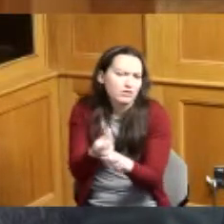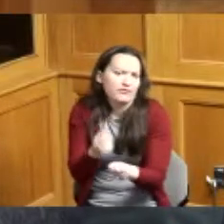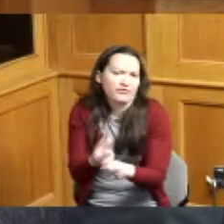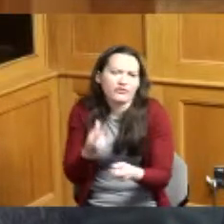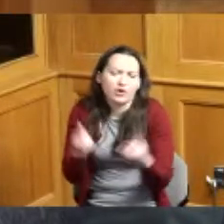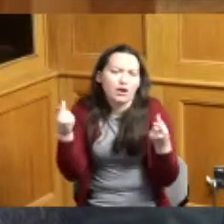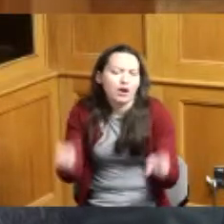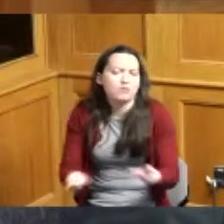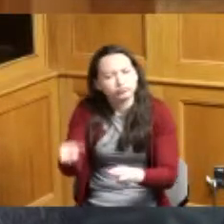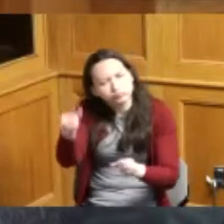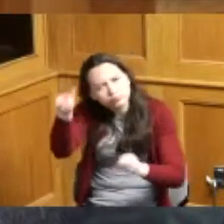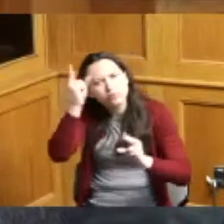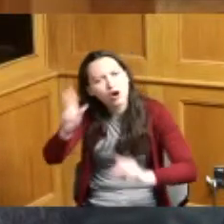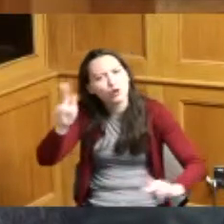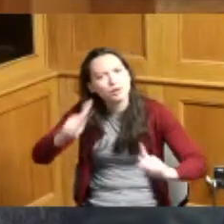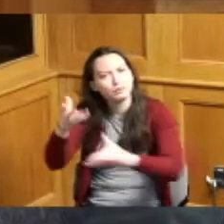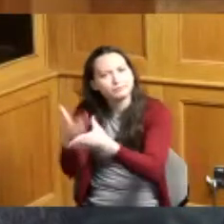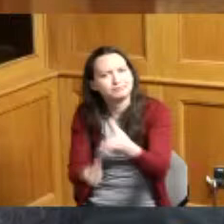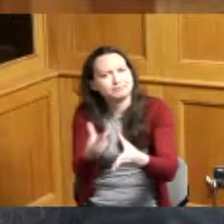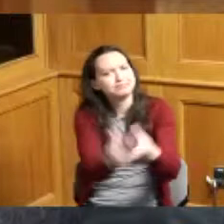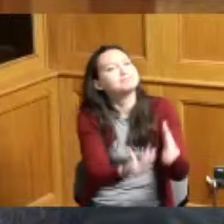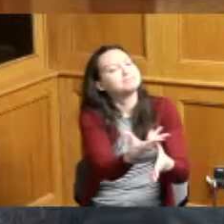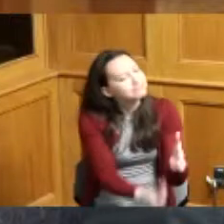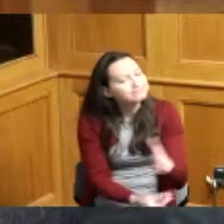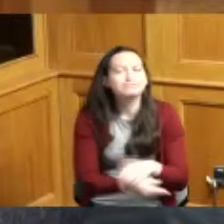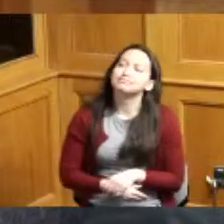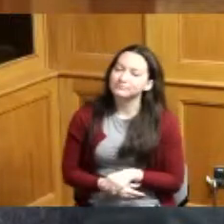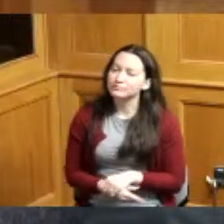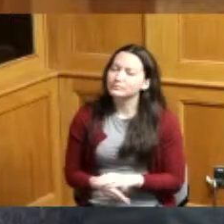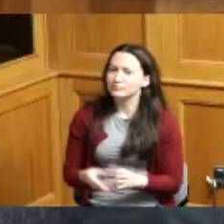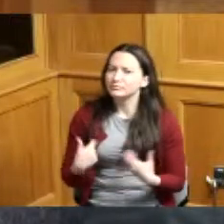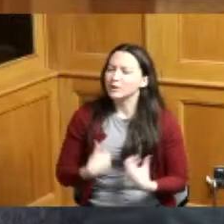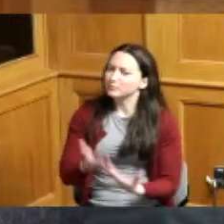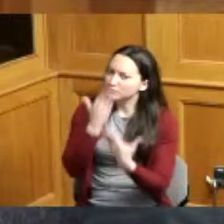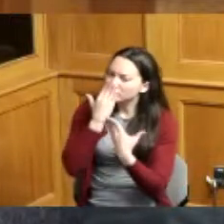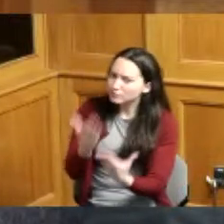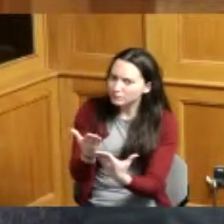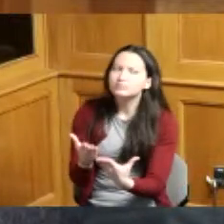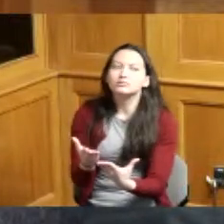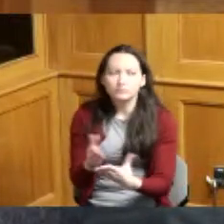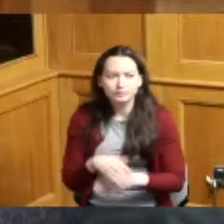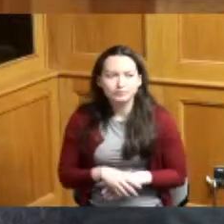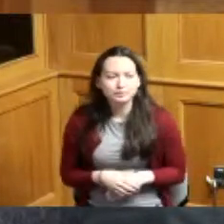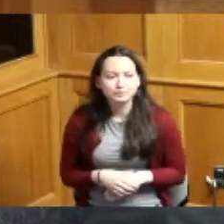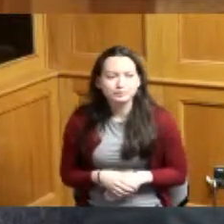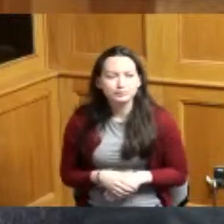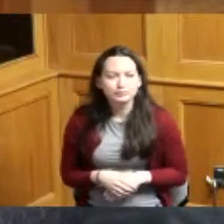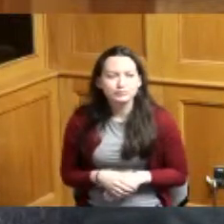and pay tribute to those who have fallen and so um I want to thank them and um and those of you a